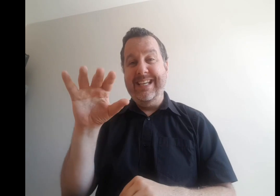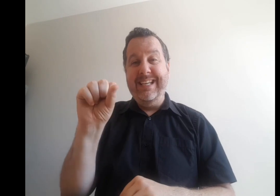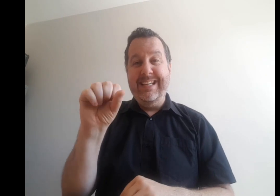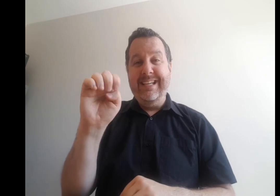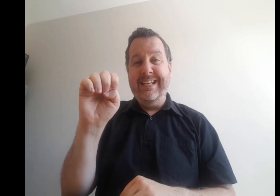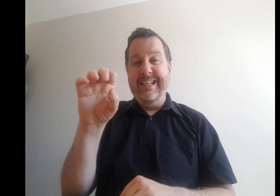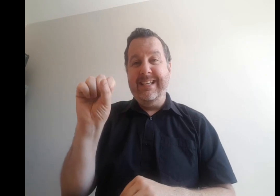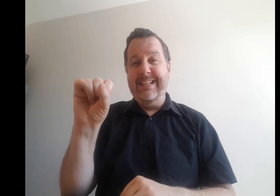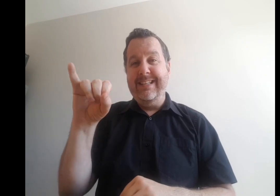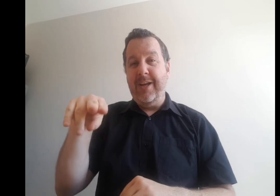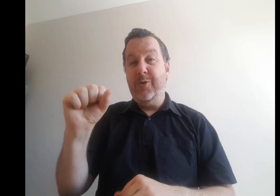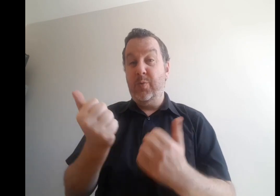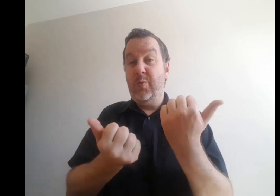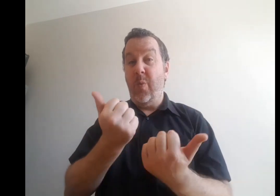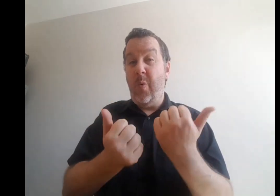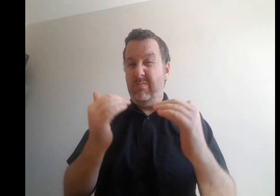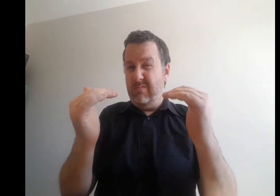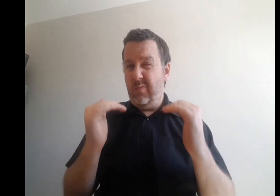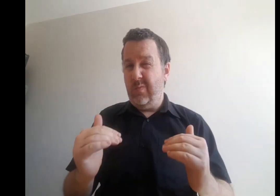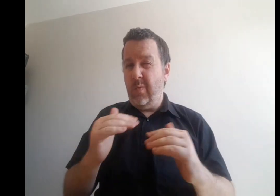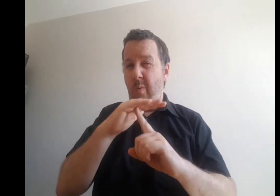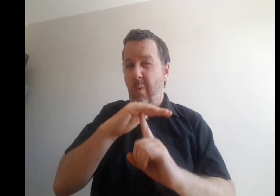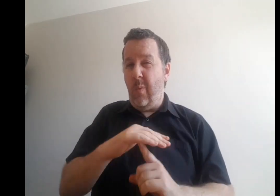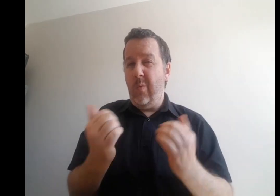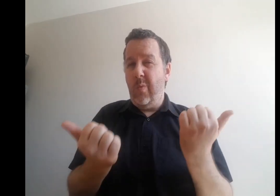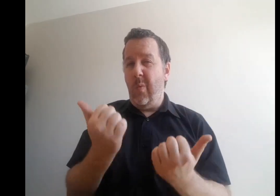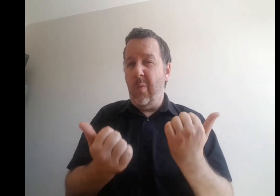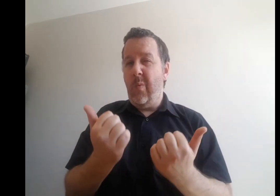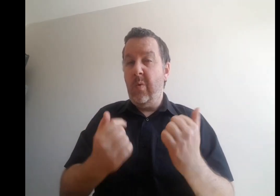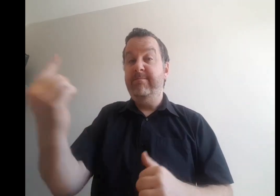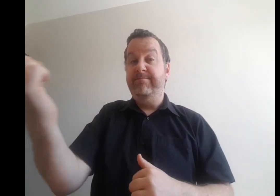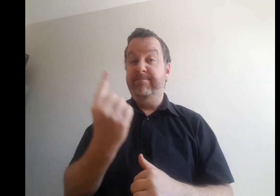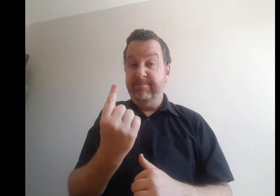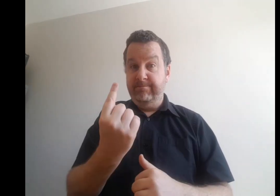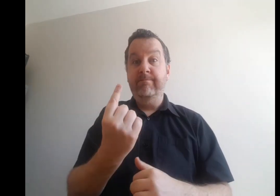he had a friend of his called Martin Neil, who would interpret for him.